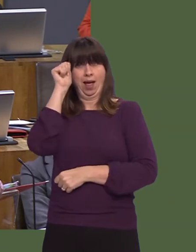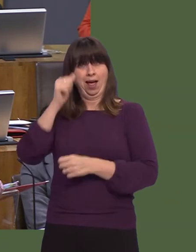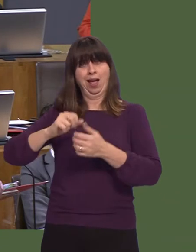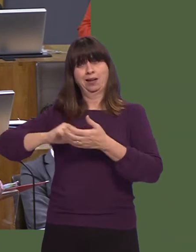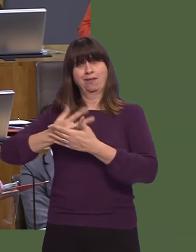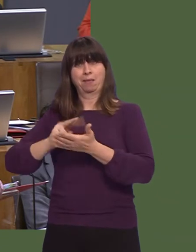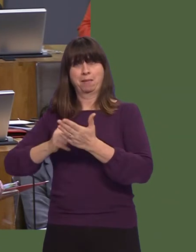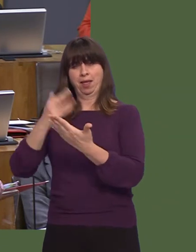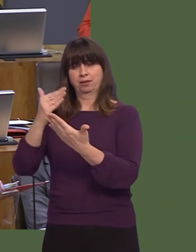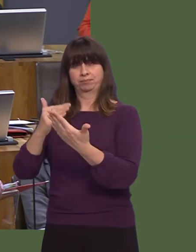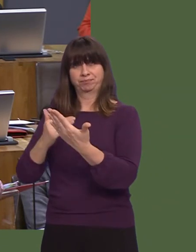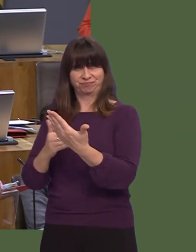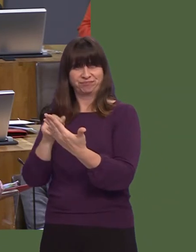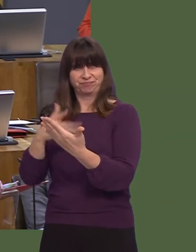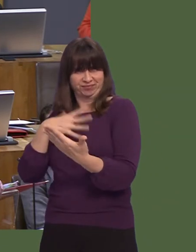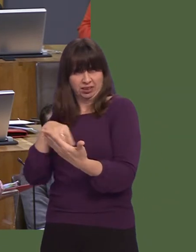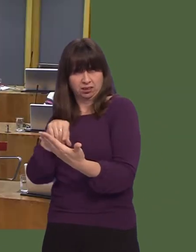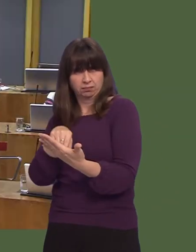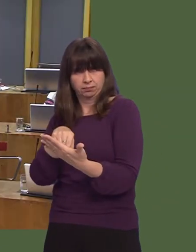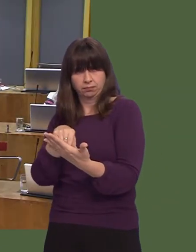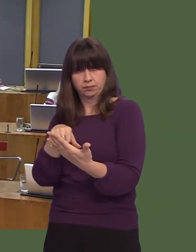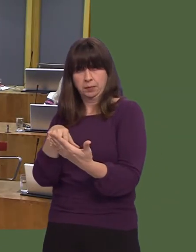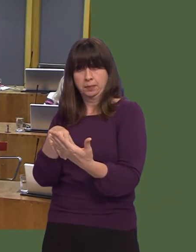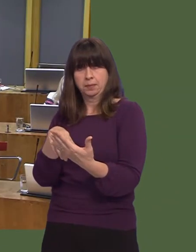plans, of the need to secure the right balance of housing; they can't all just be housing